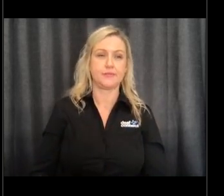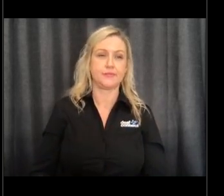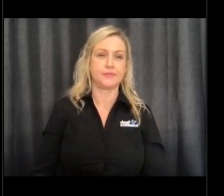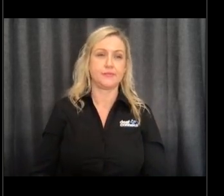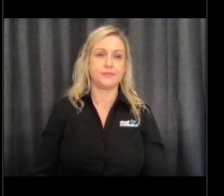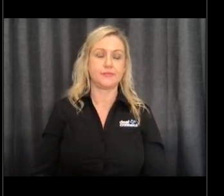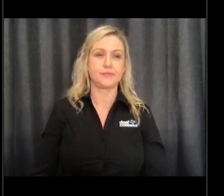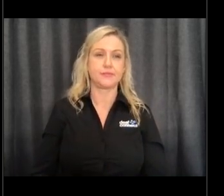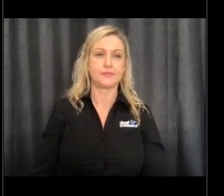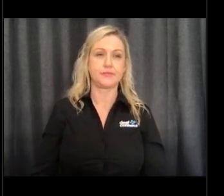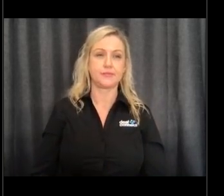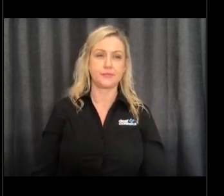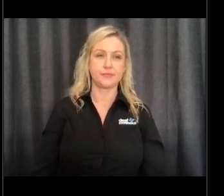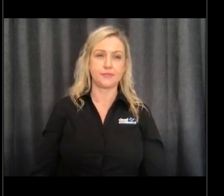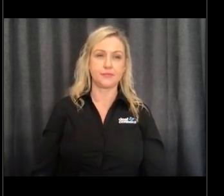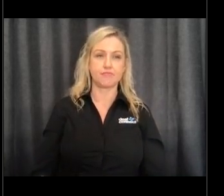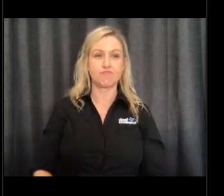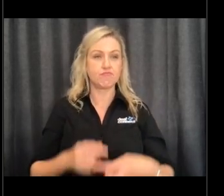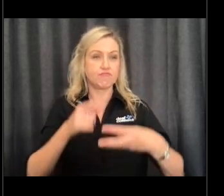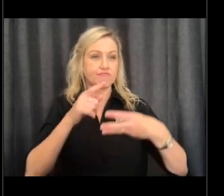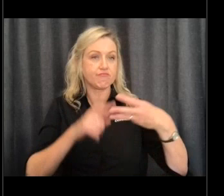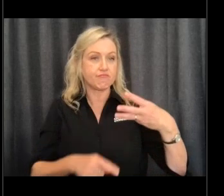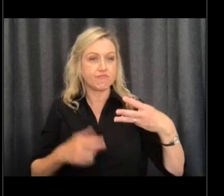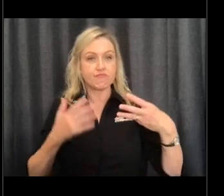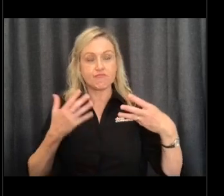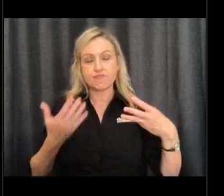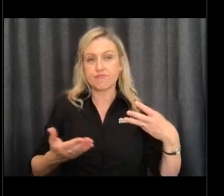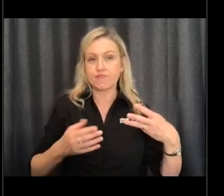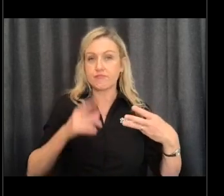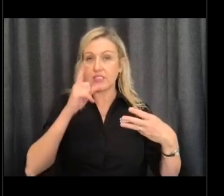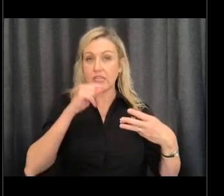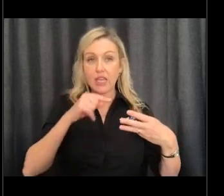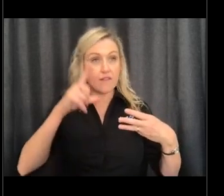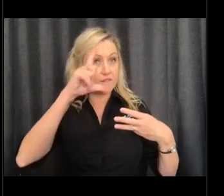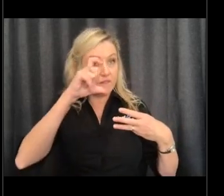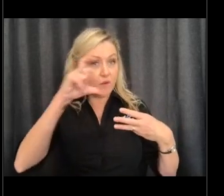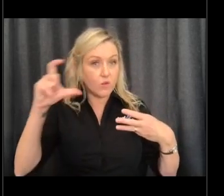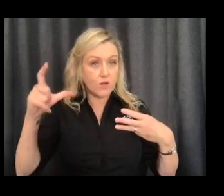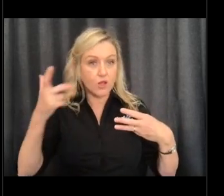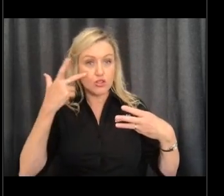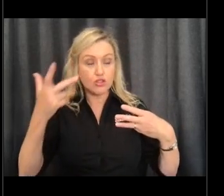Do you think it would be helpful to gather photos showing that the roof wasn't actually